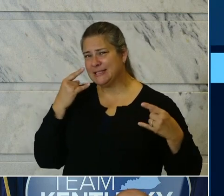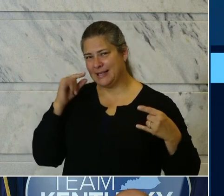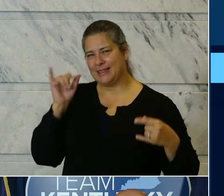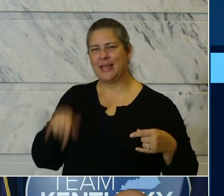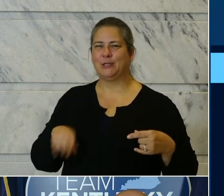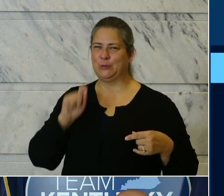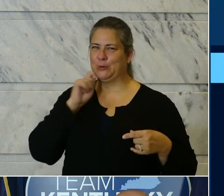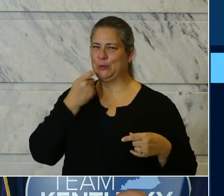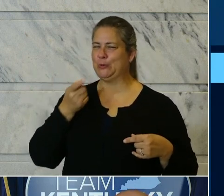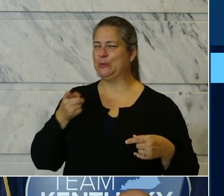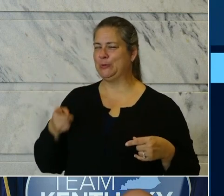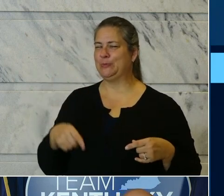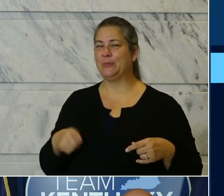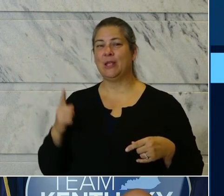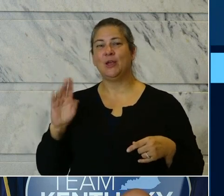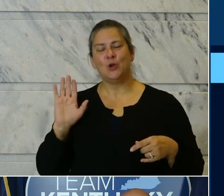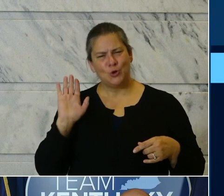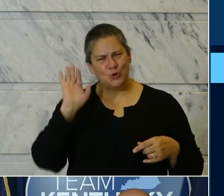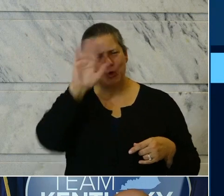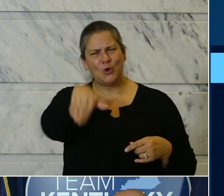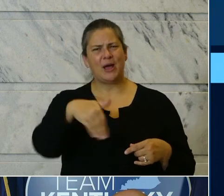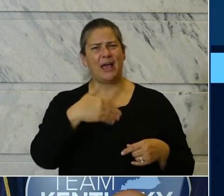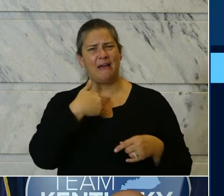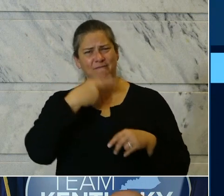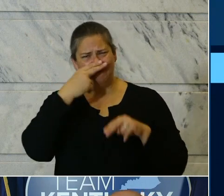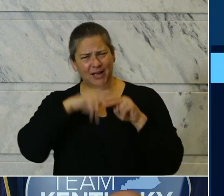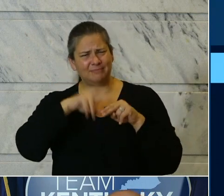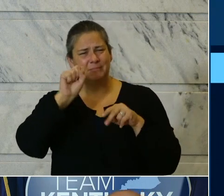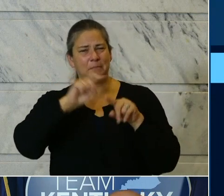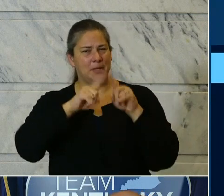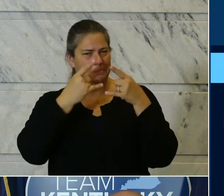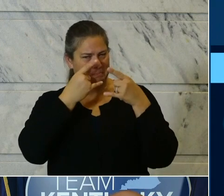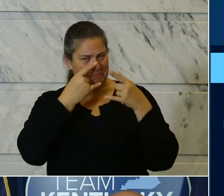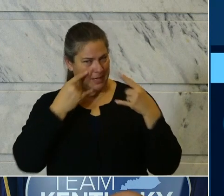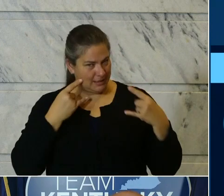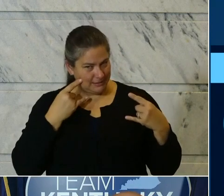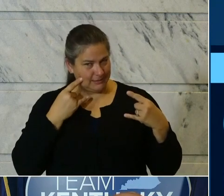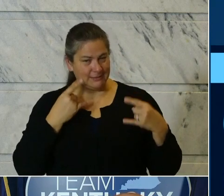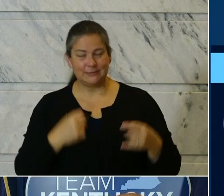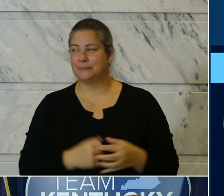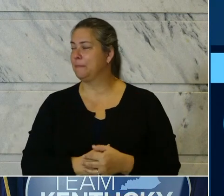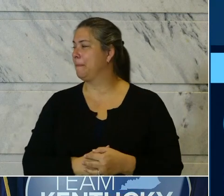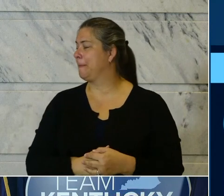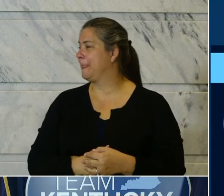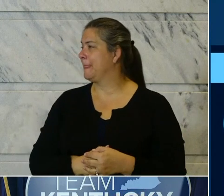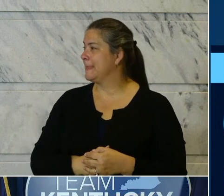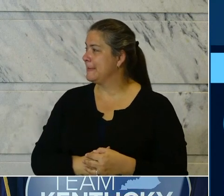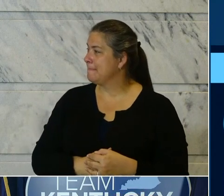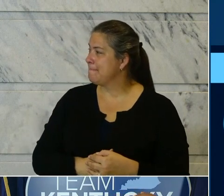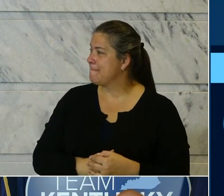ARE CUTE KIDS WITH KEEP MASKS AND THAT'S COOL SO GO OUT. AND